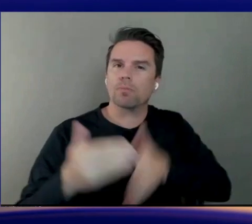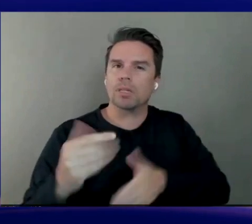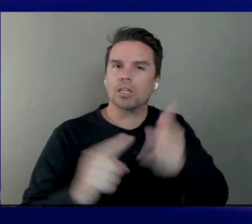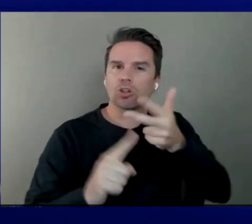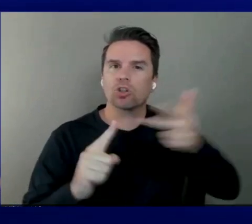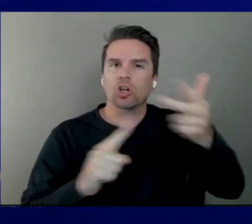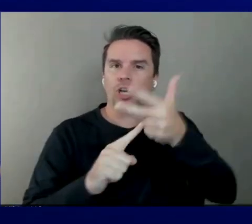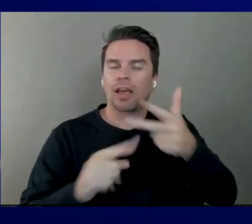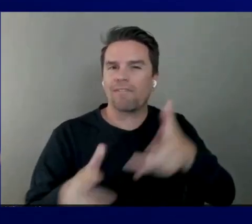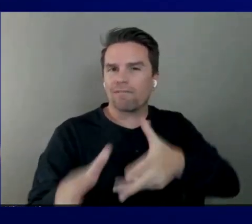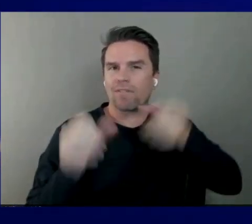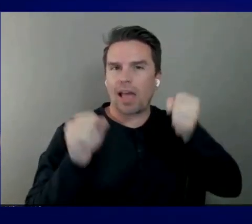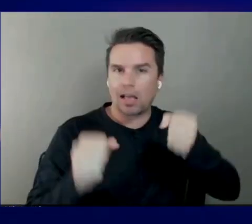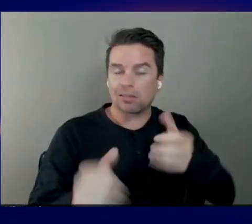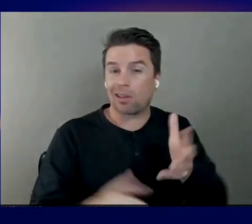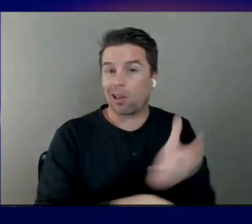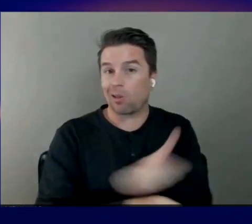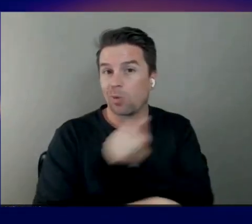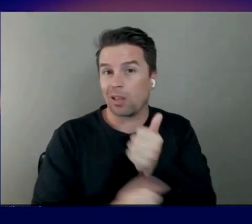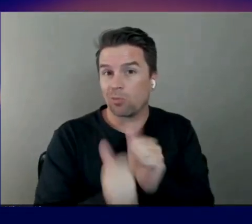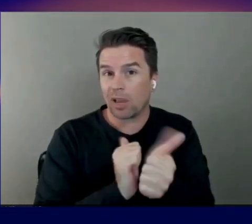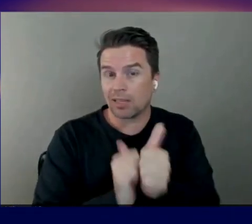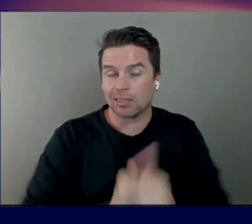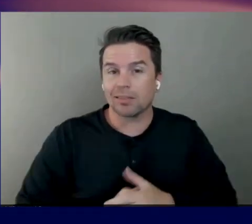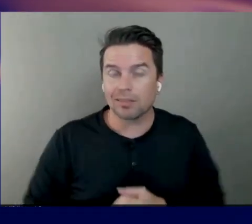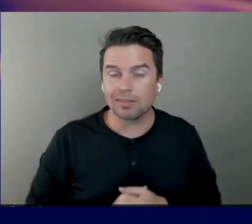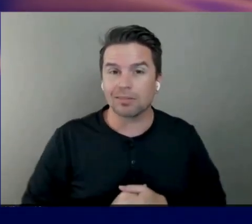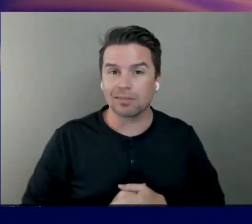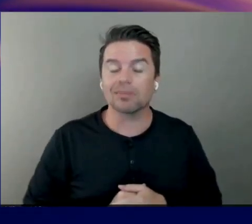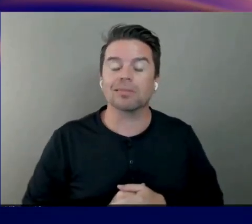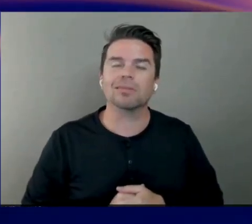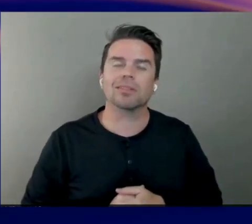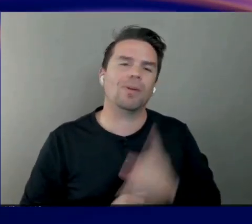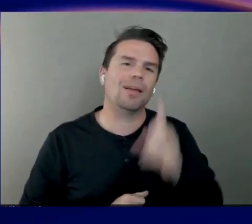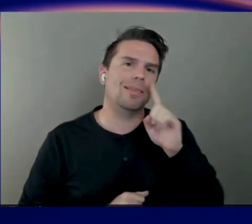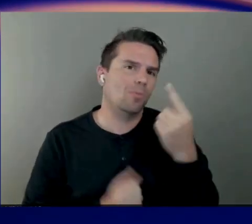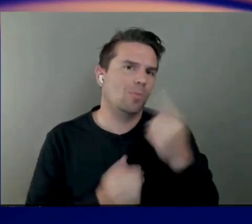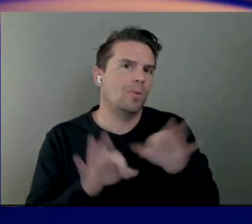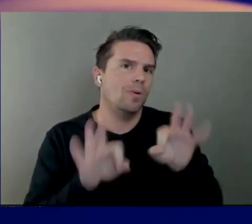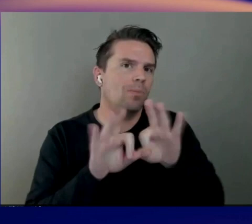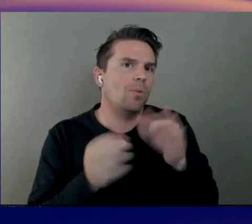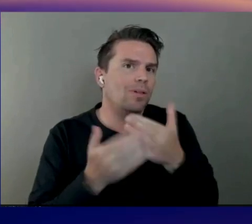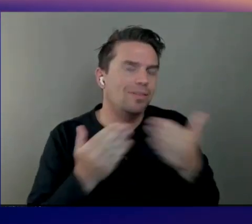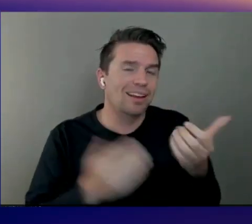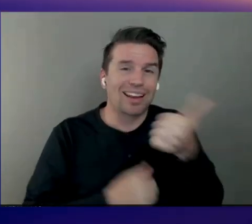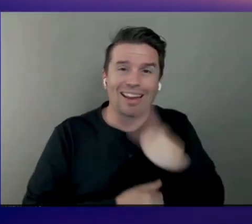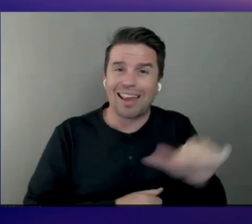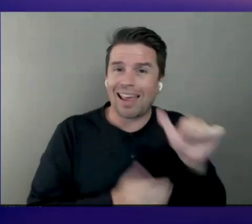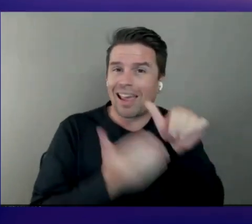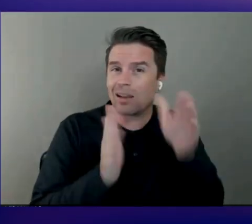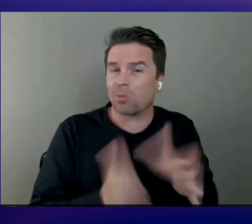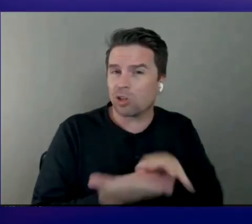So I think one of the important thing is, you know, for any learner is to get started with DeepRacer,